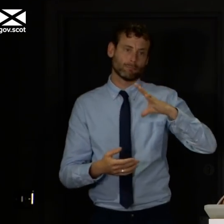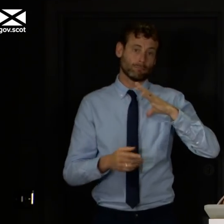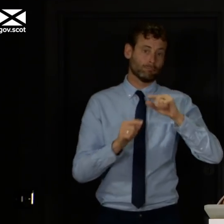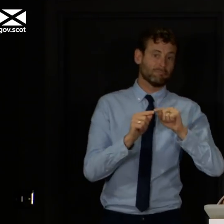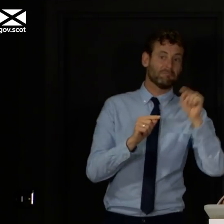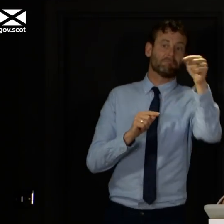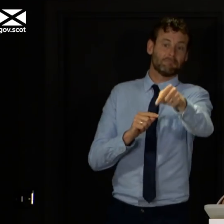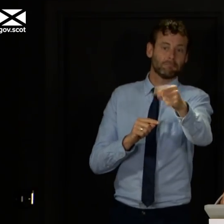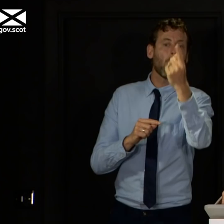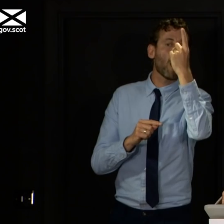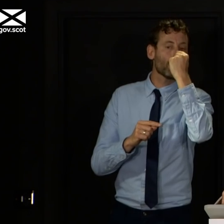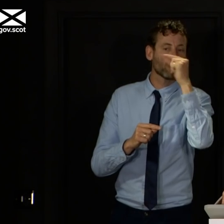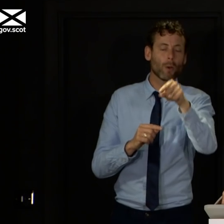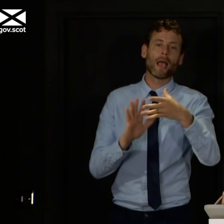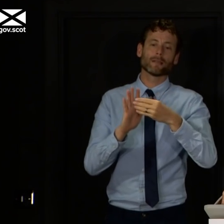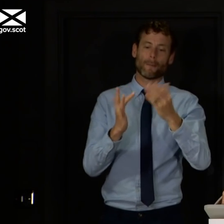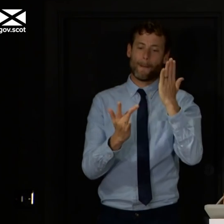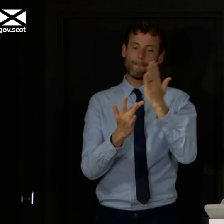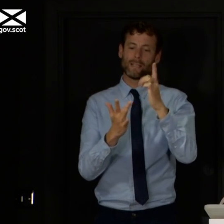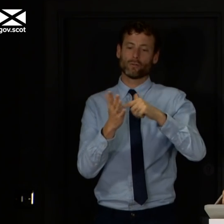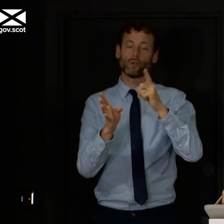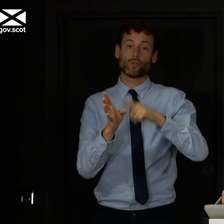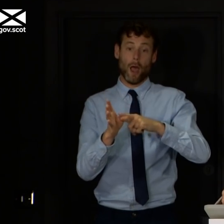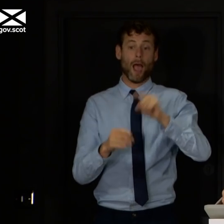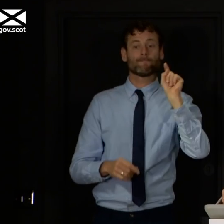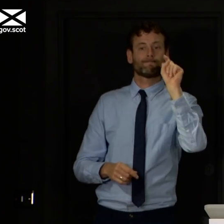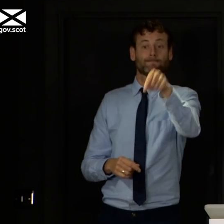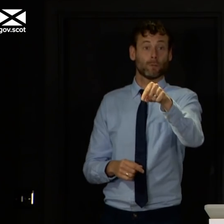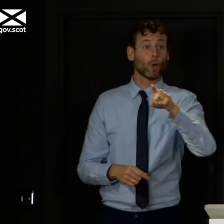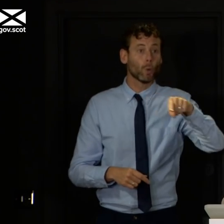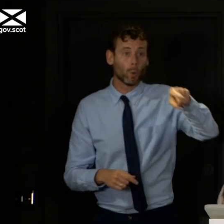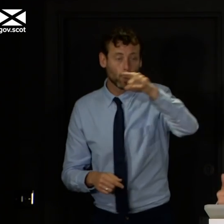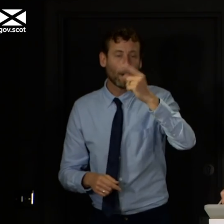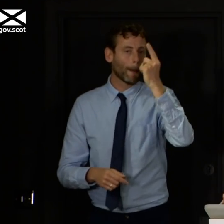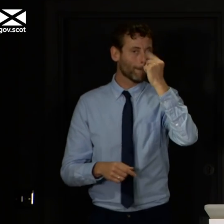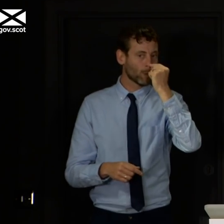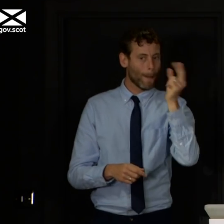in July, the 15th of July, gives that sector that are dependent on advance bookings a bit